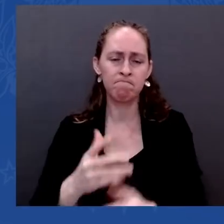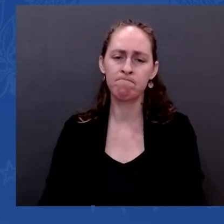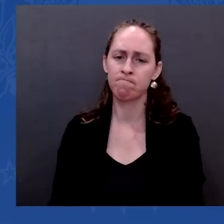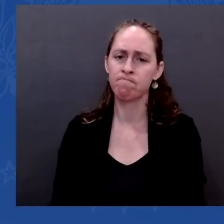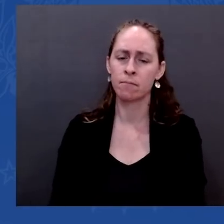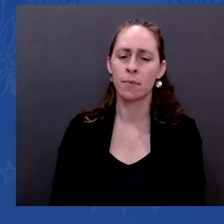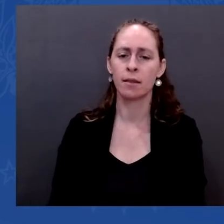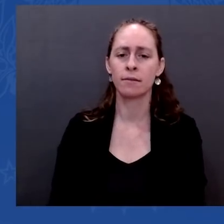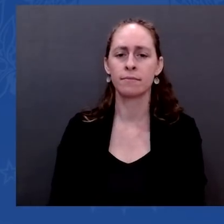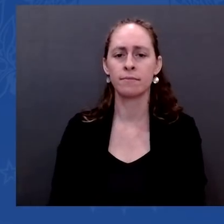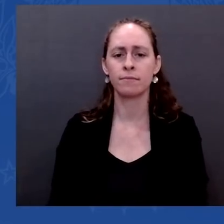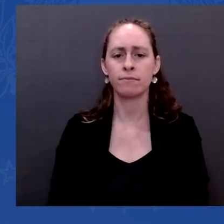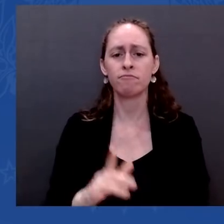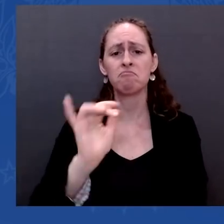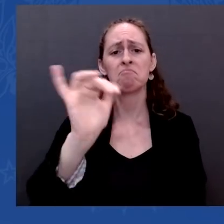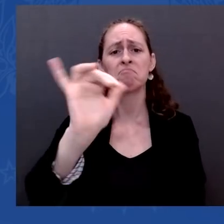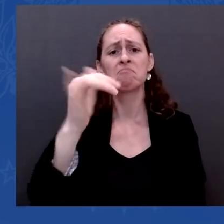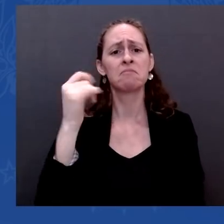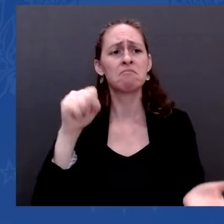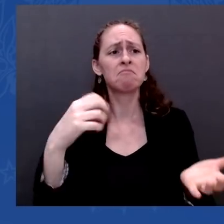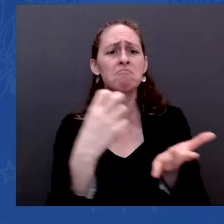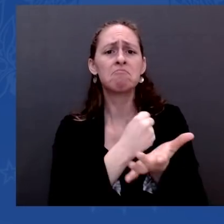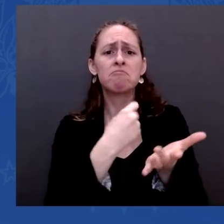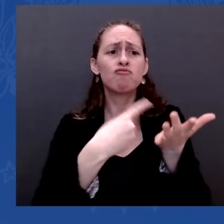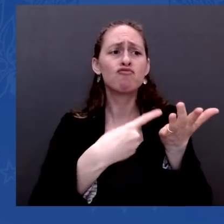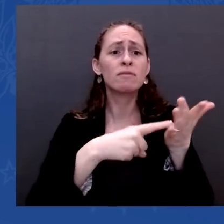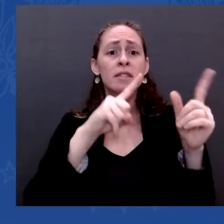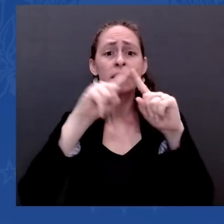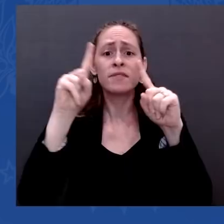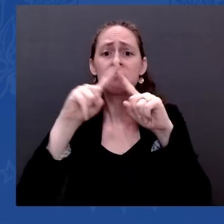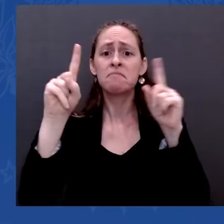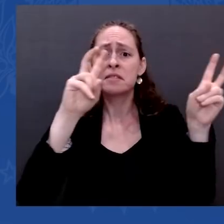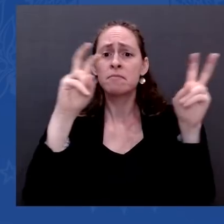especially when it comes to the G7 presidency of the Federal Republic of Germany.